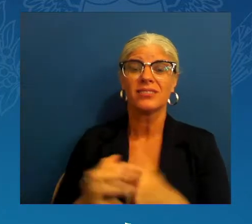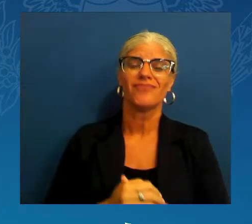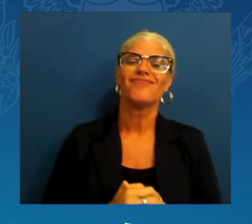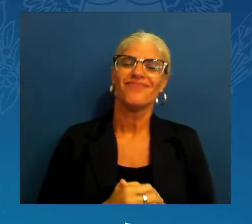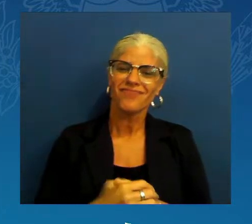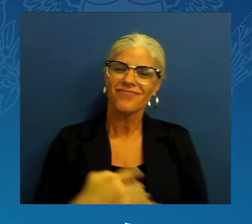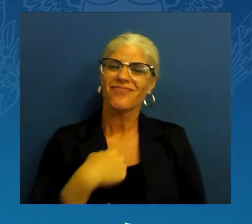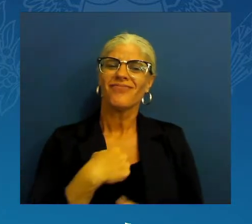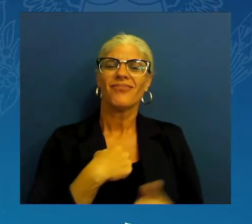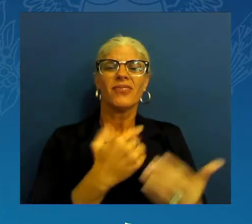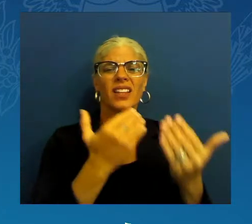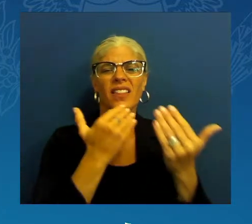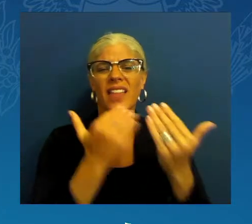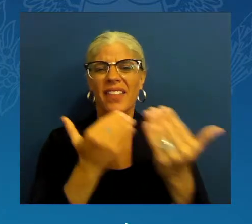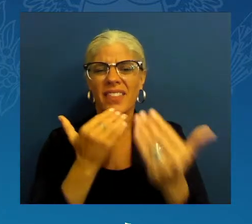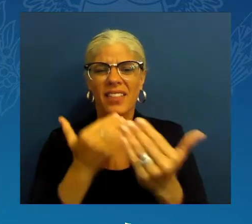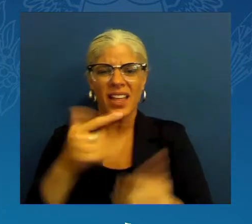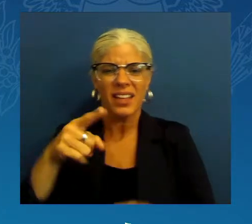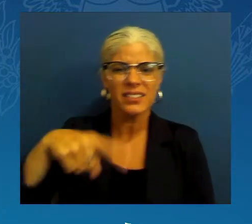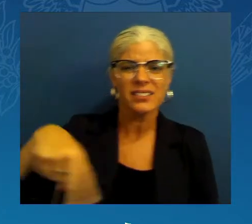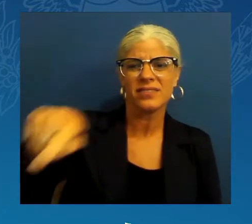and to declare, in this moment,